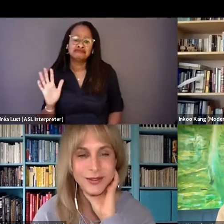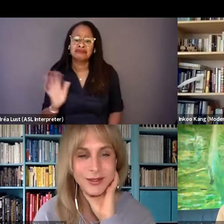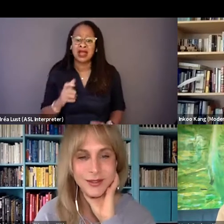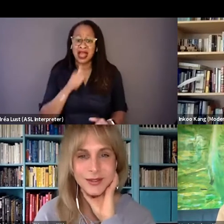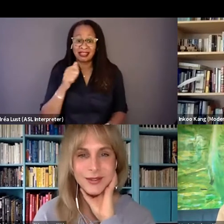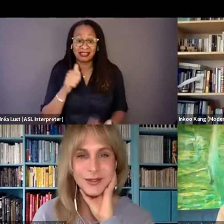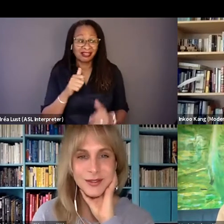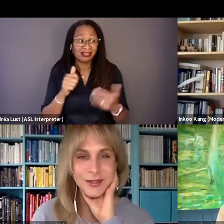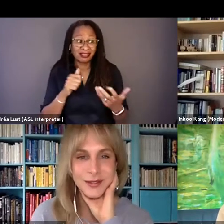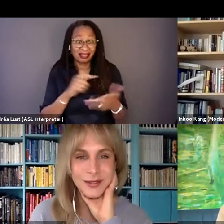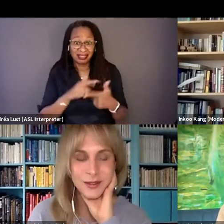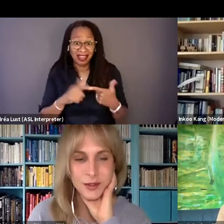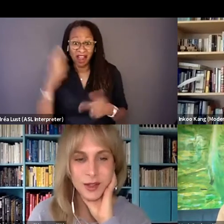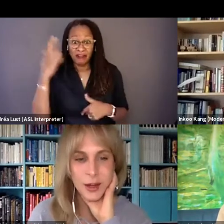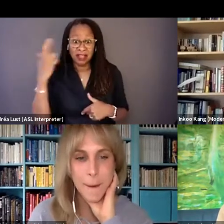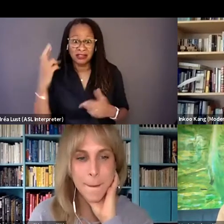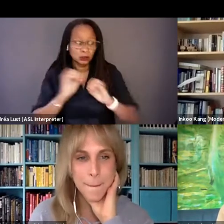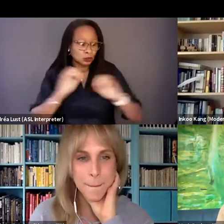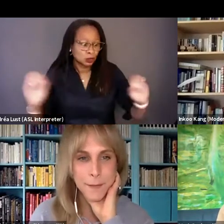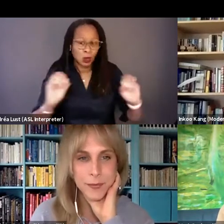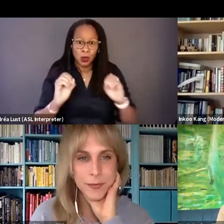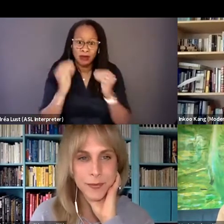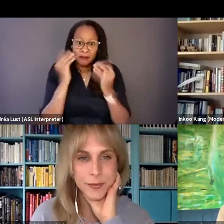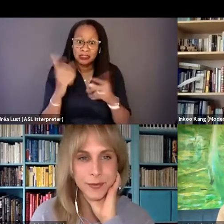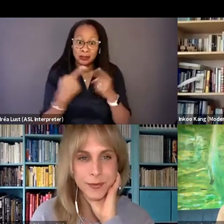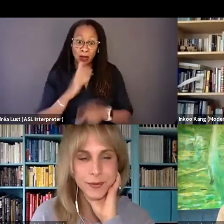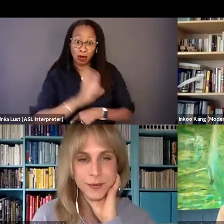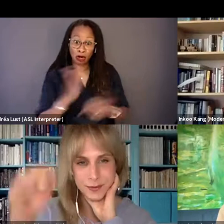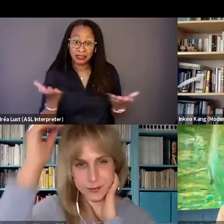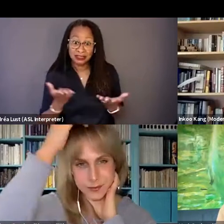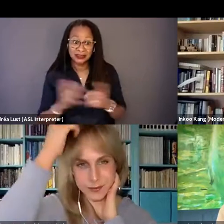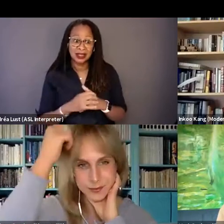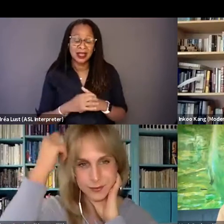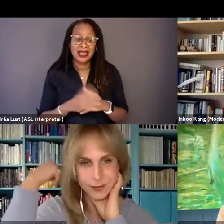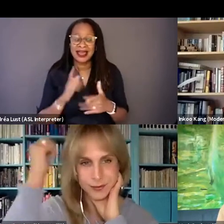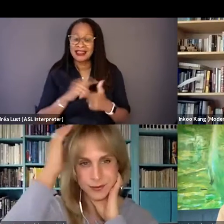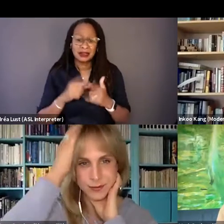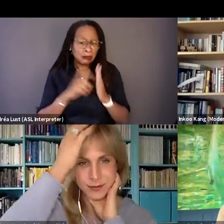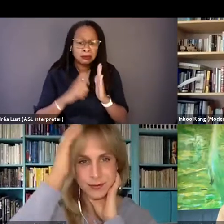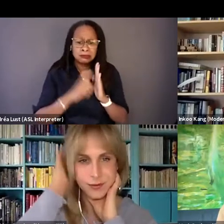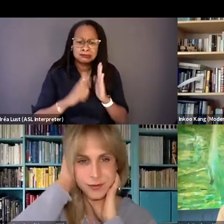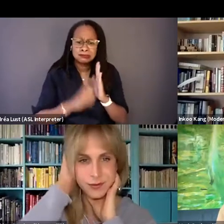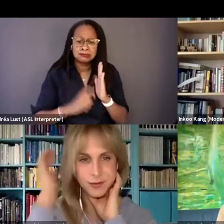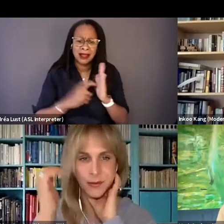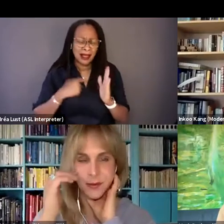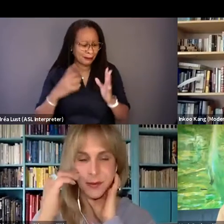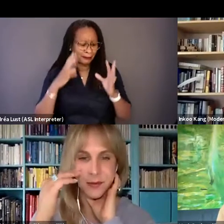nothing on her whatsoever, nothing existed. And to the point where I just started digging and digging, and I'm a person who gets bored pretty quickly,